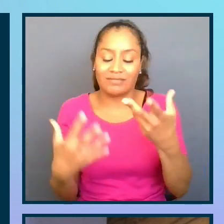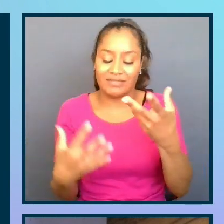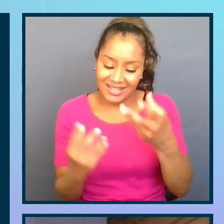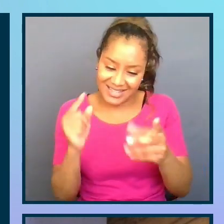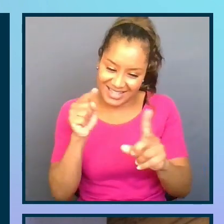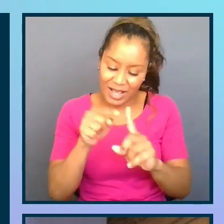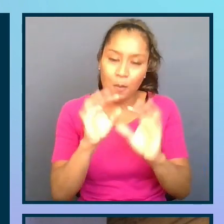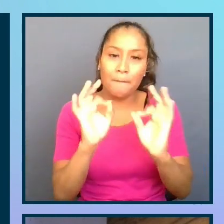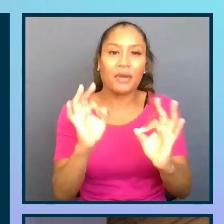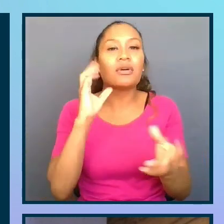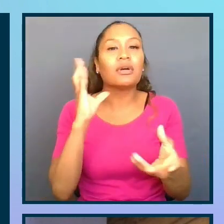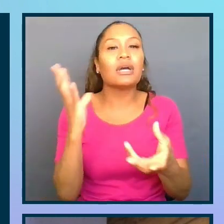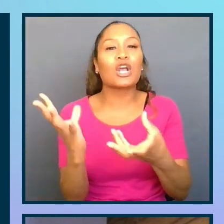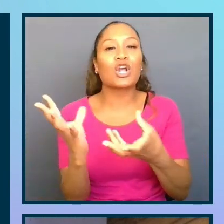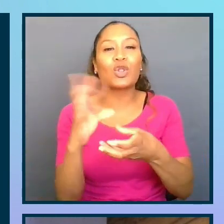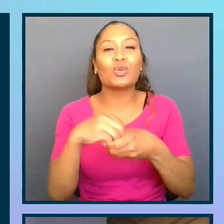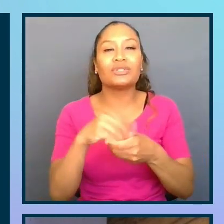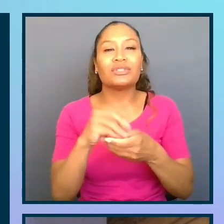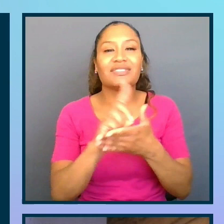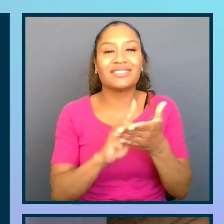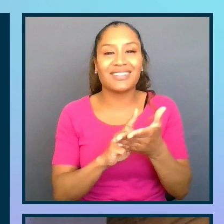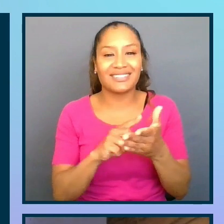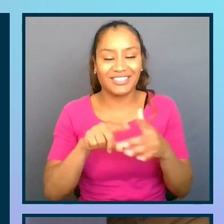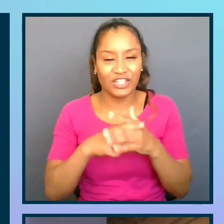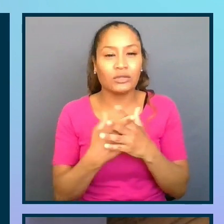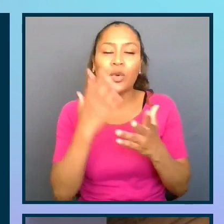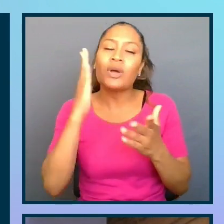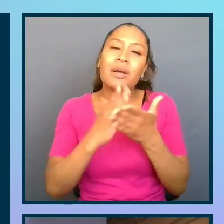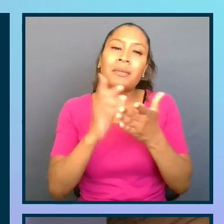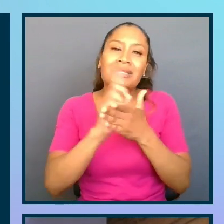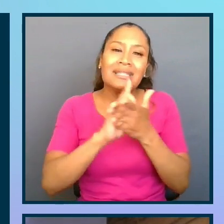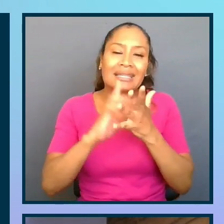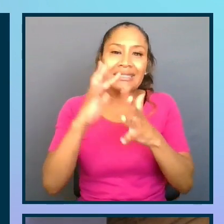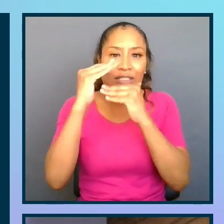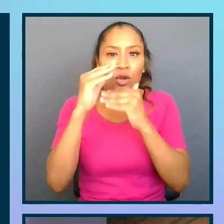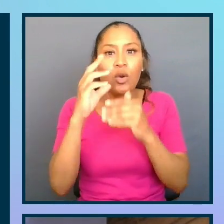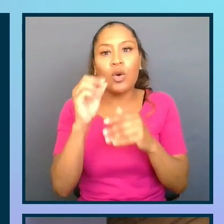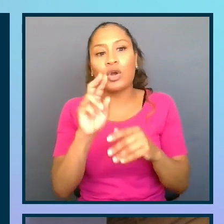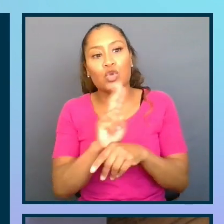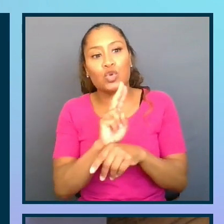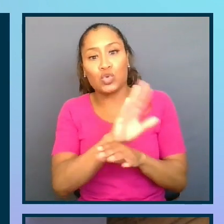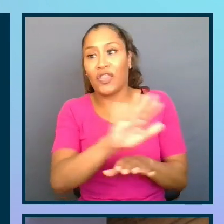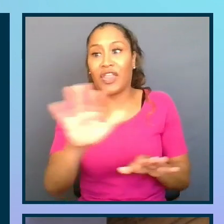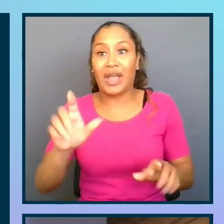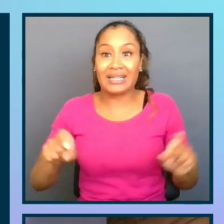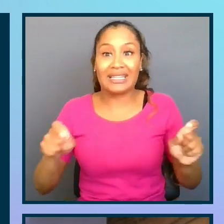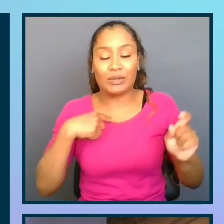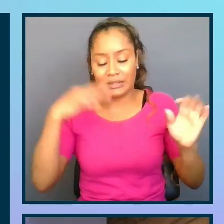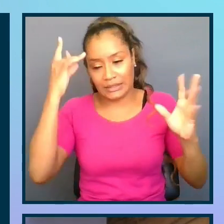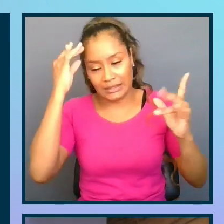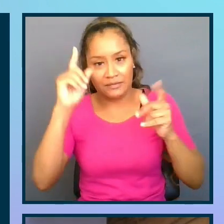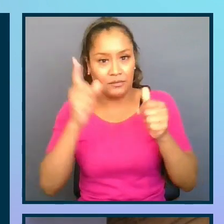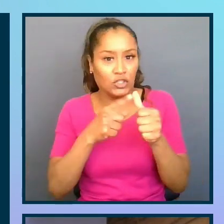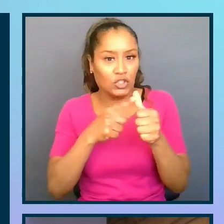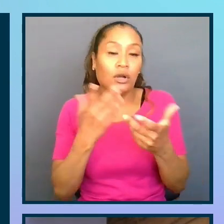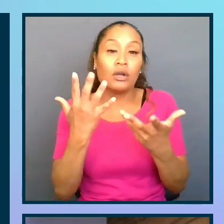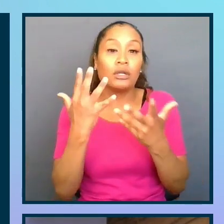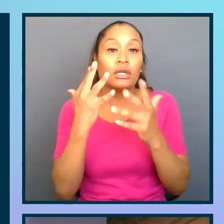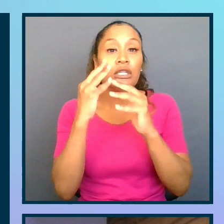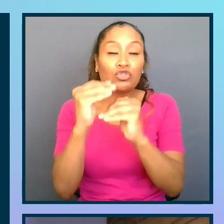So there's obviously some design constraints or user needs that we need to take into account. Now constraints are fantastic constraints,